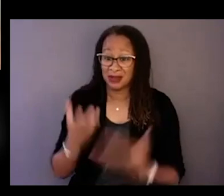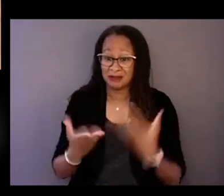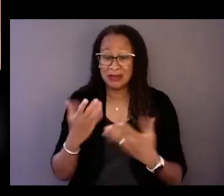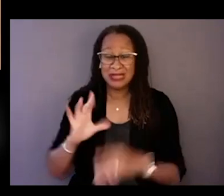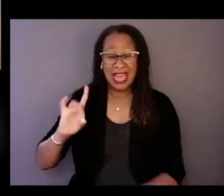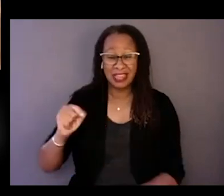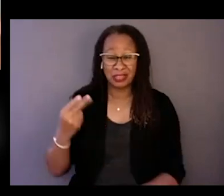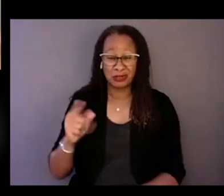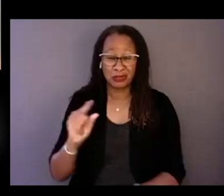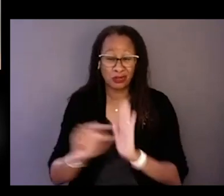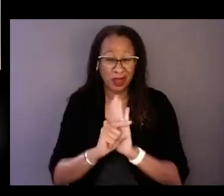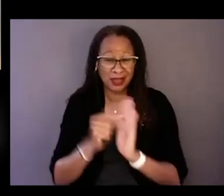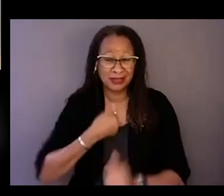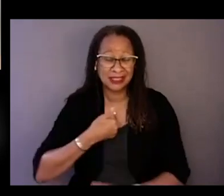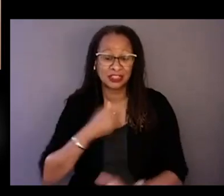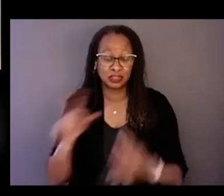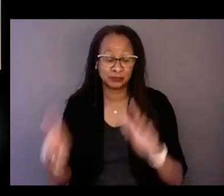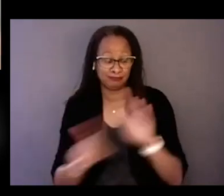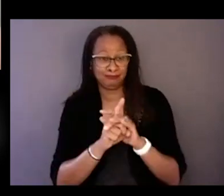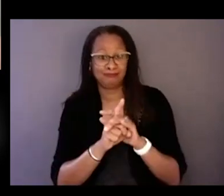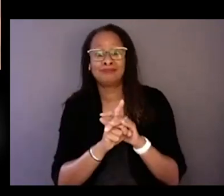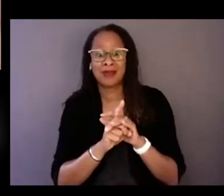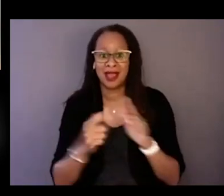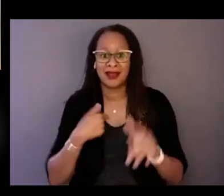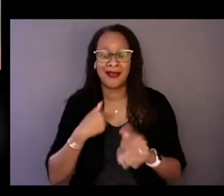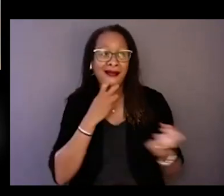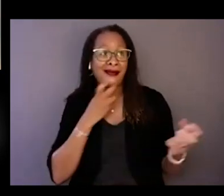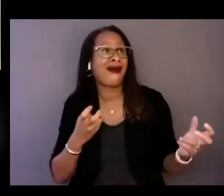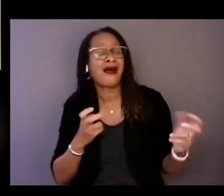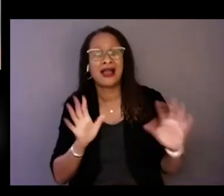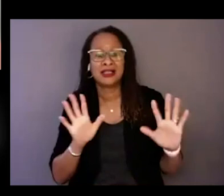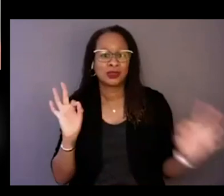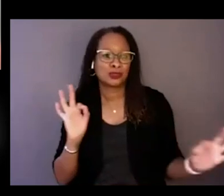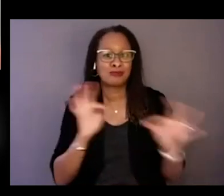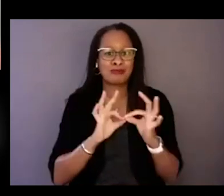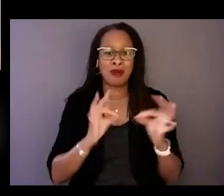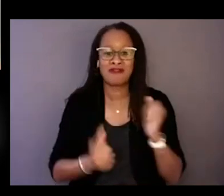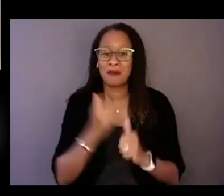she debuted on the scene and was just, you know Mrs. Perfect, the most beautiful woman in the world.